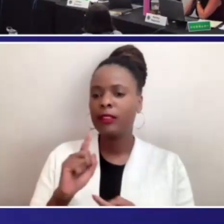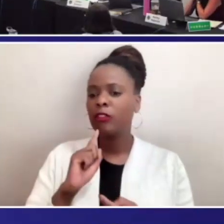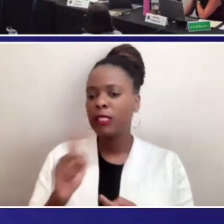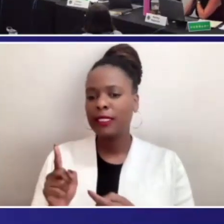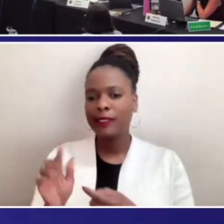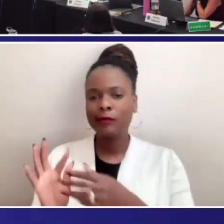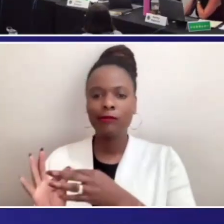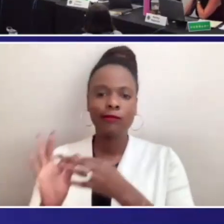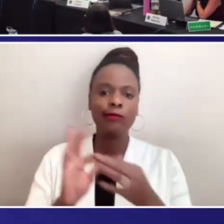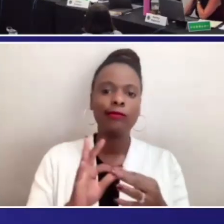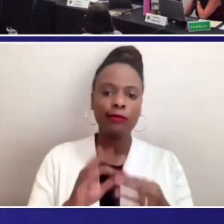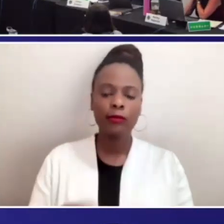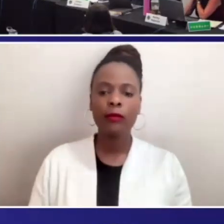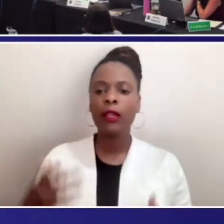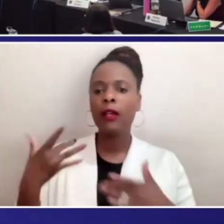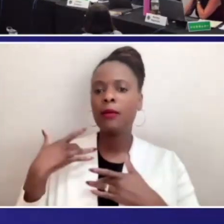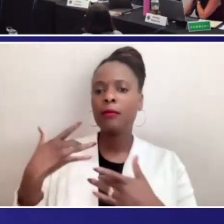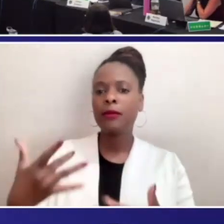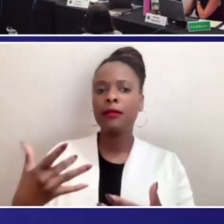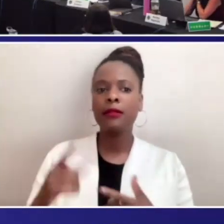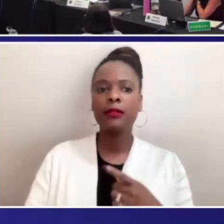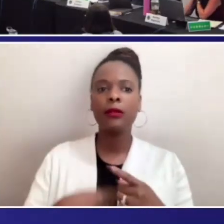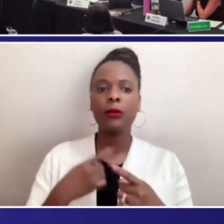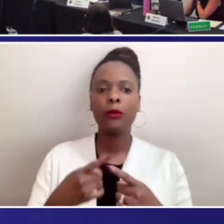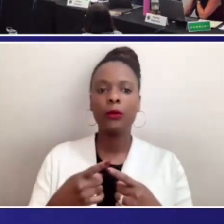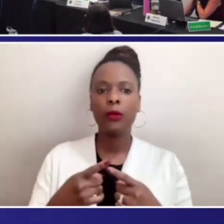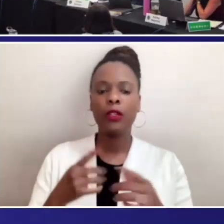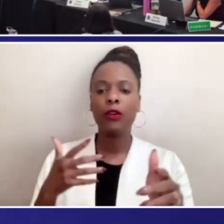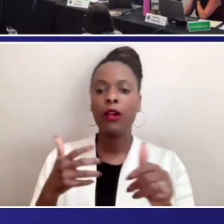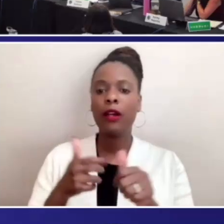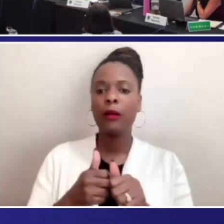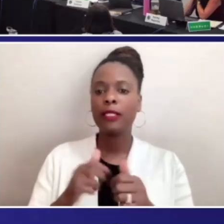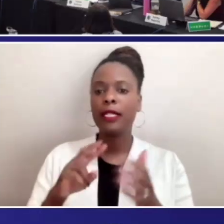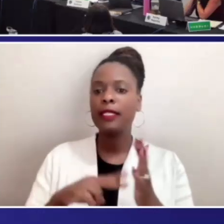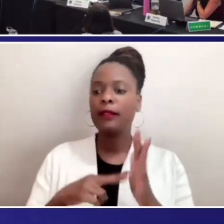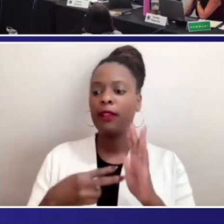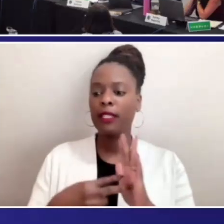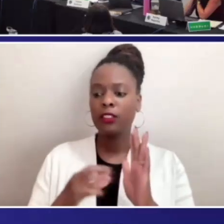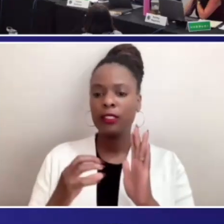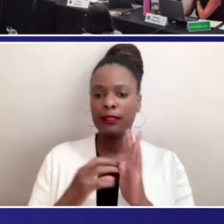So I think normally when you're updating definitional text, one regulation is